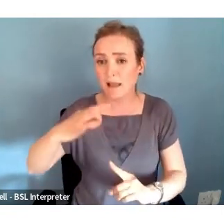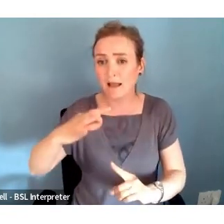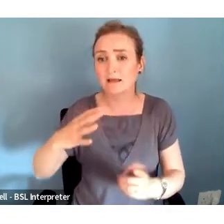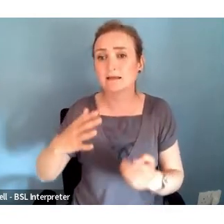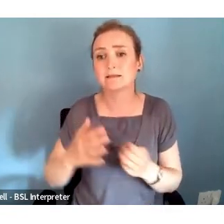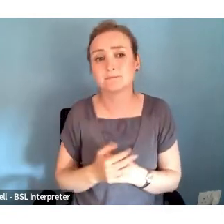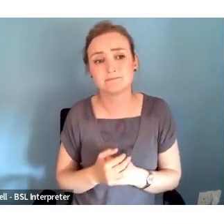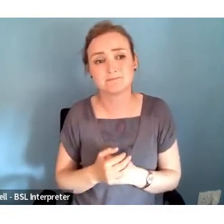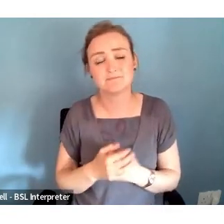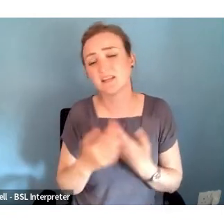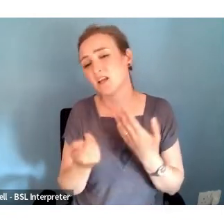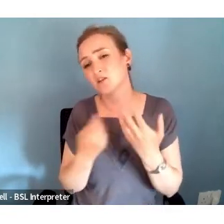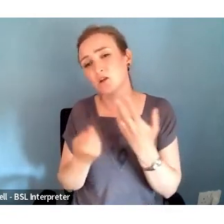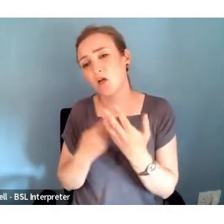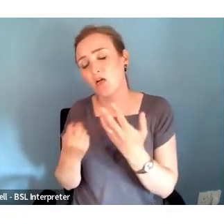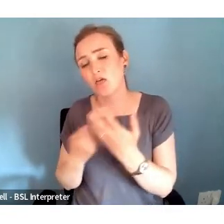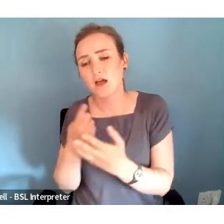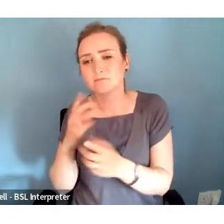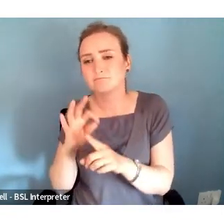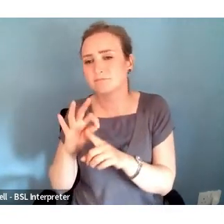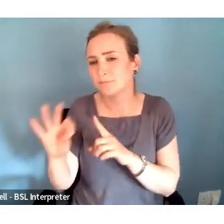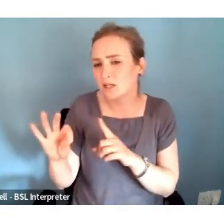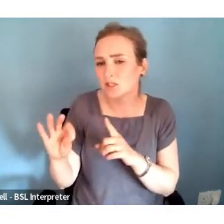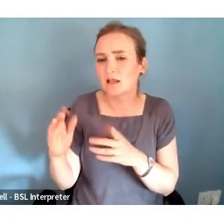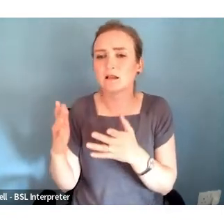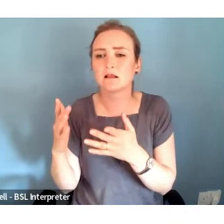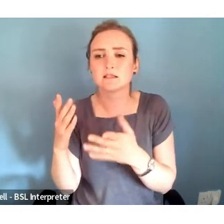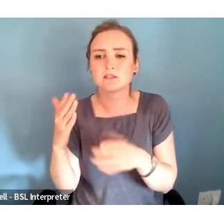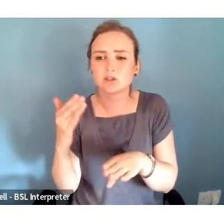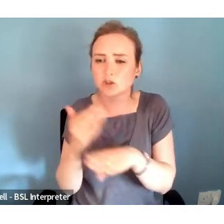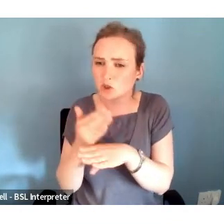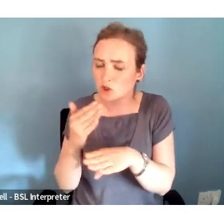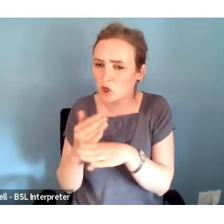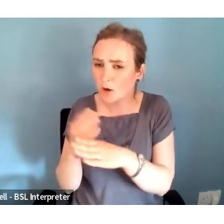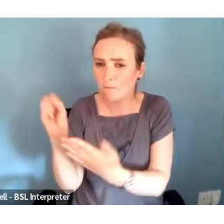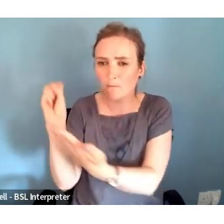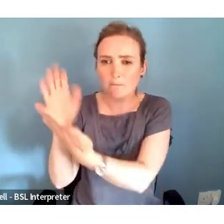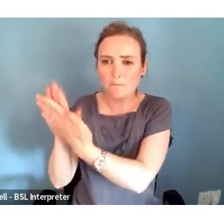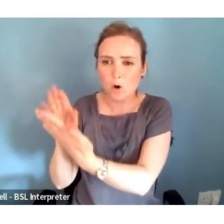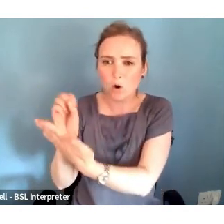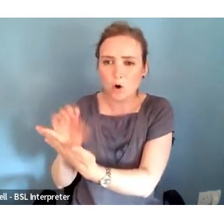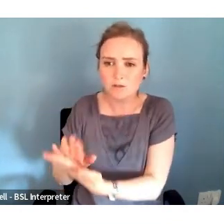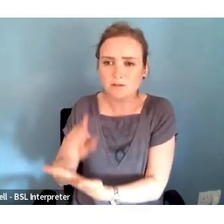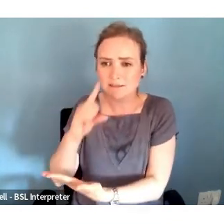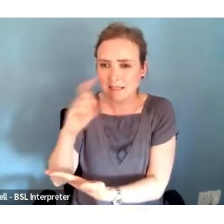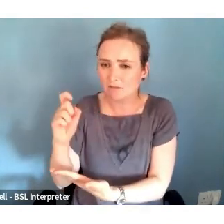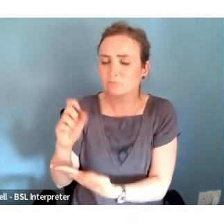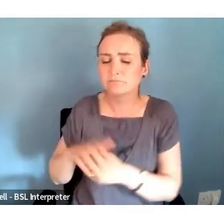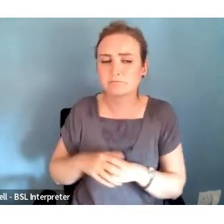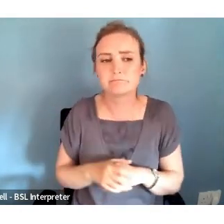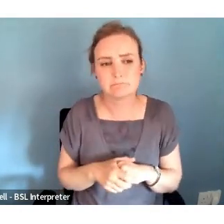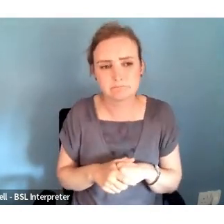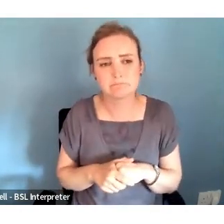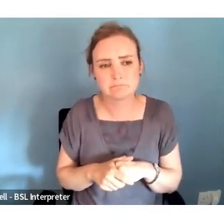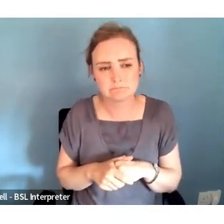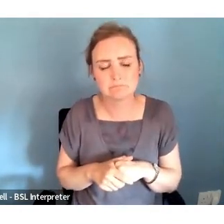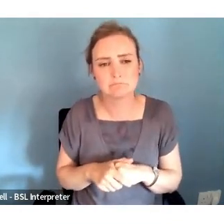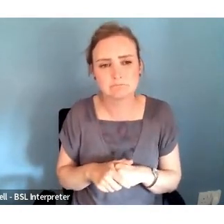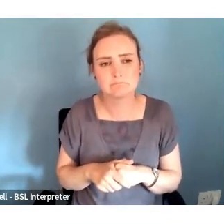boards for other protected characteristics. The same principle applies if you are trying to attract